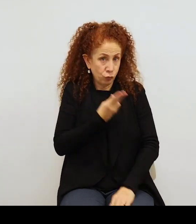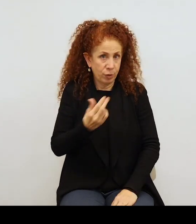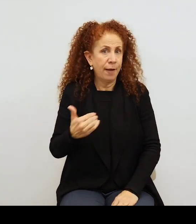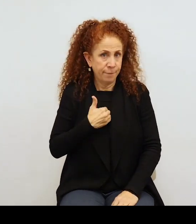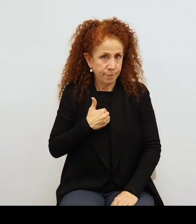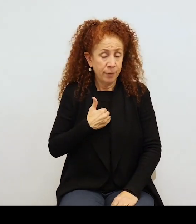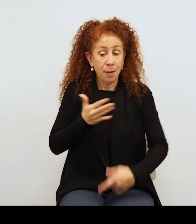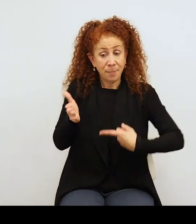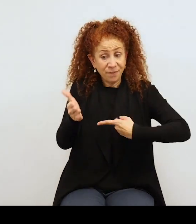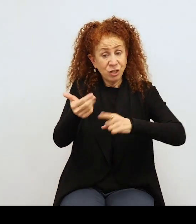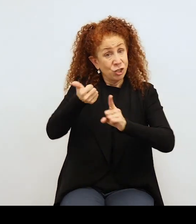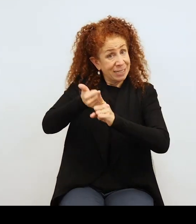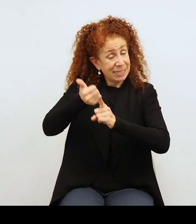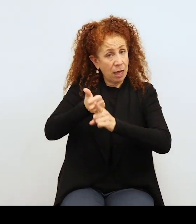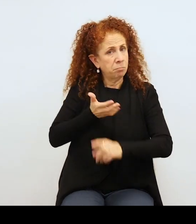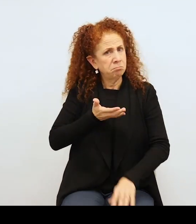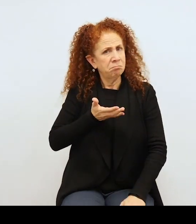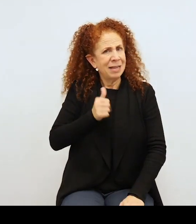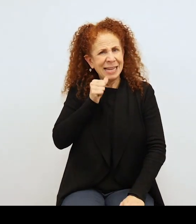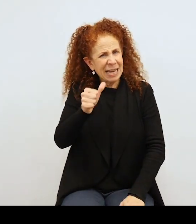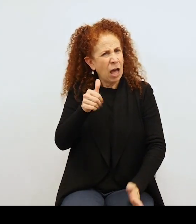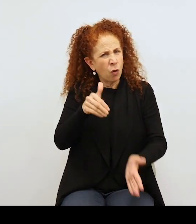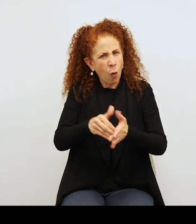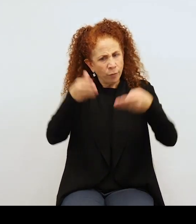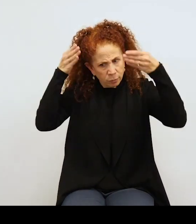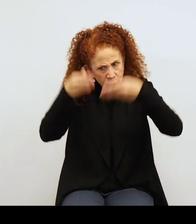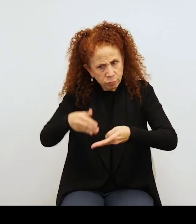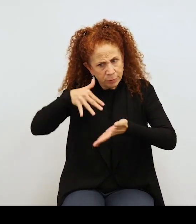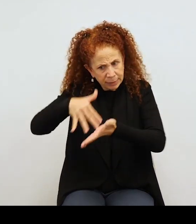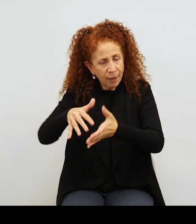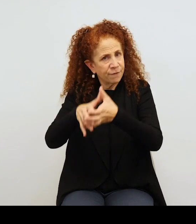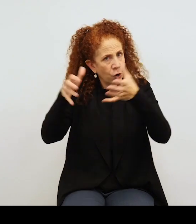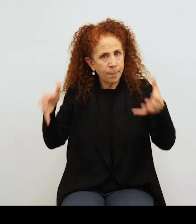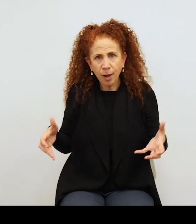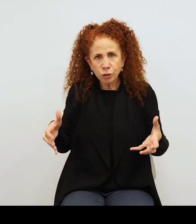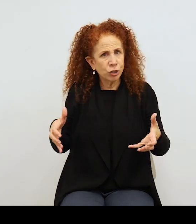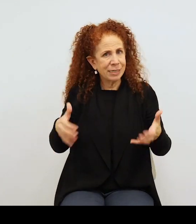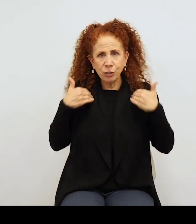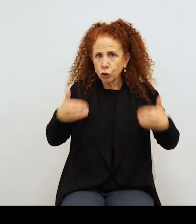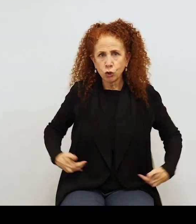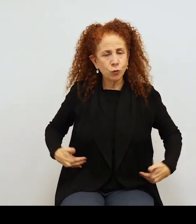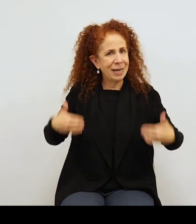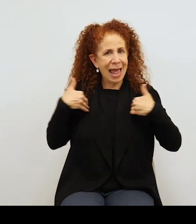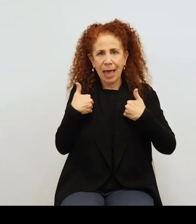Fish is still not treated that much, even in human-animal studies. But it would be interesting.